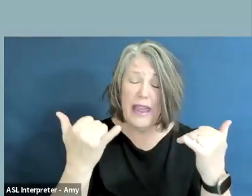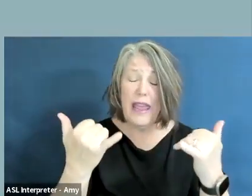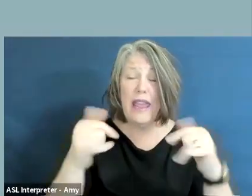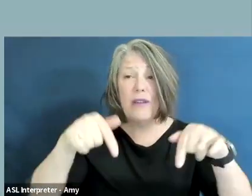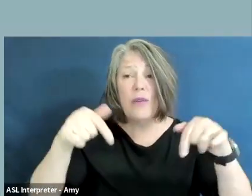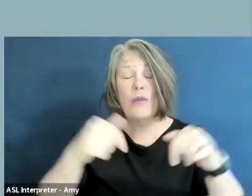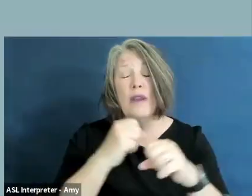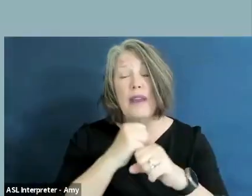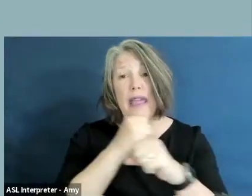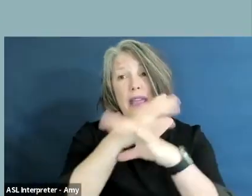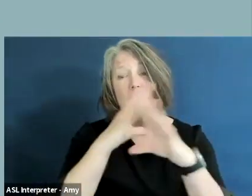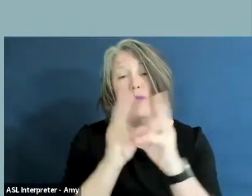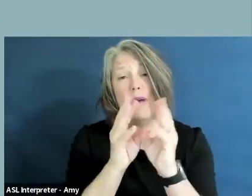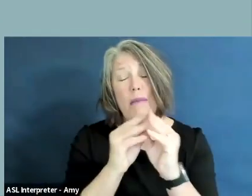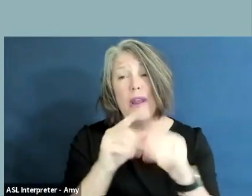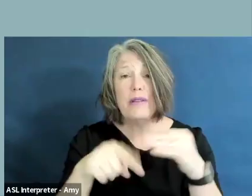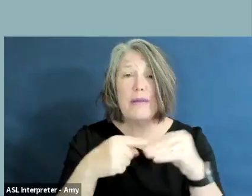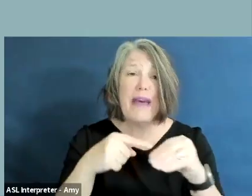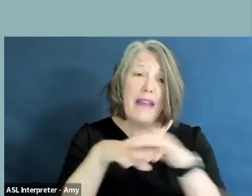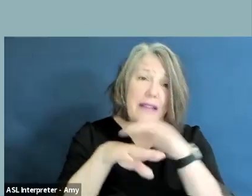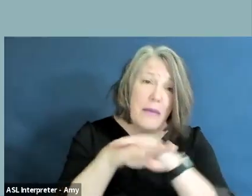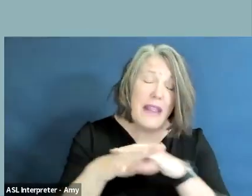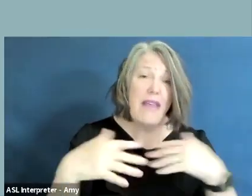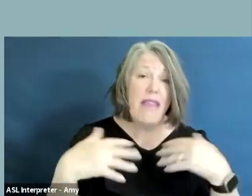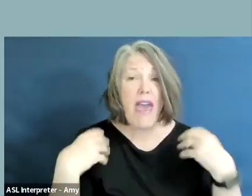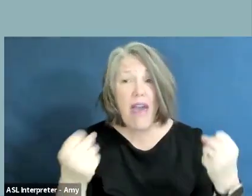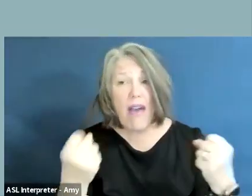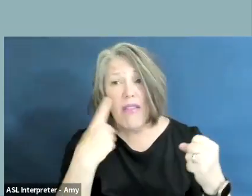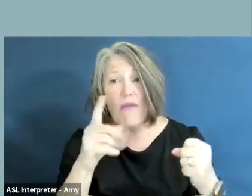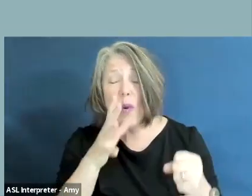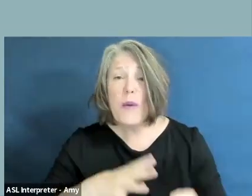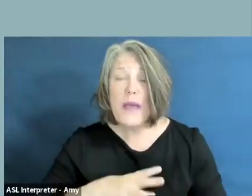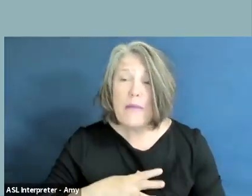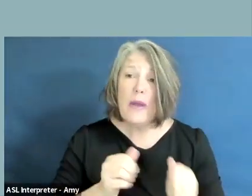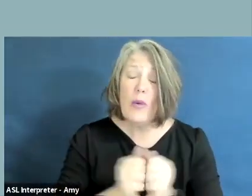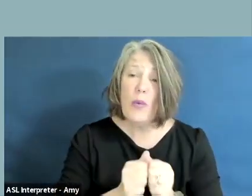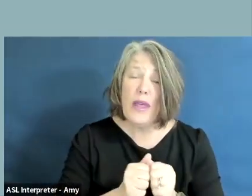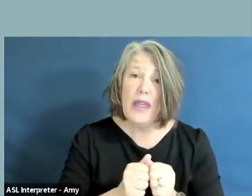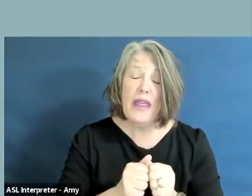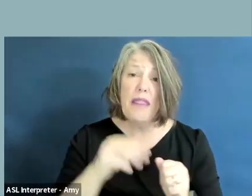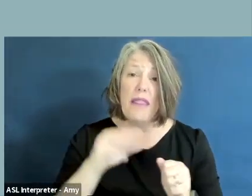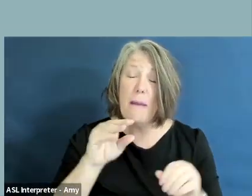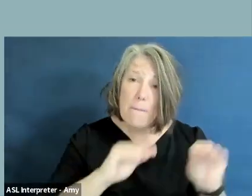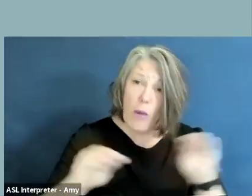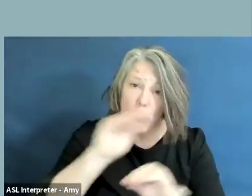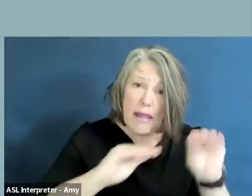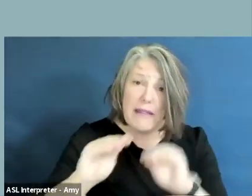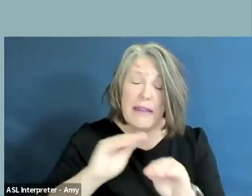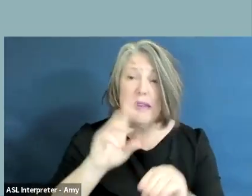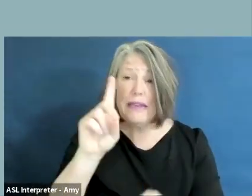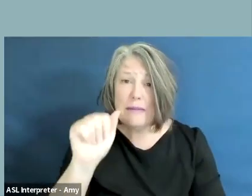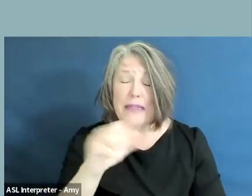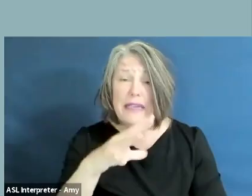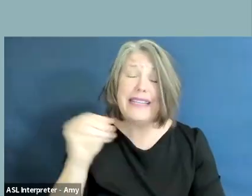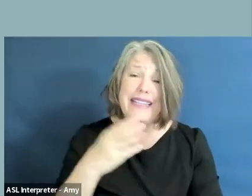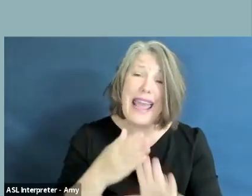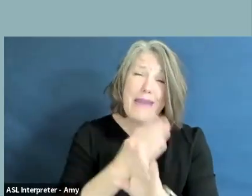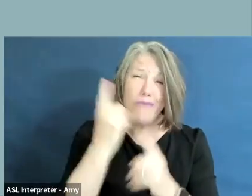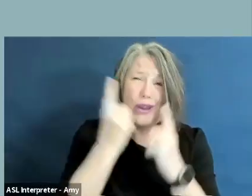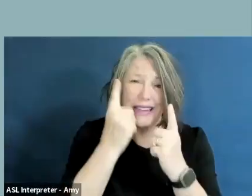accessibility and health for women with mobility disabilities and preconception education